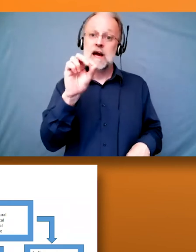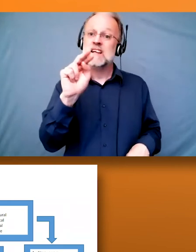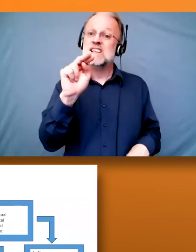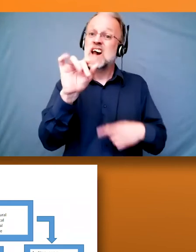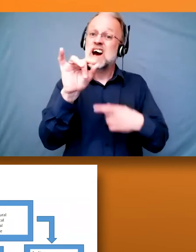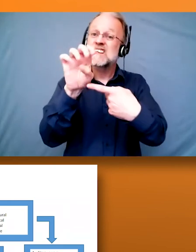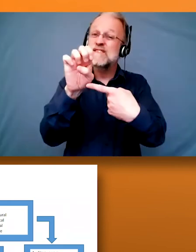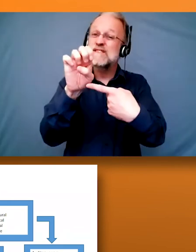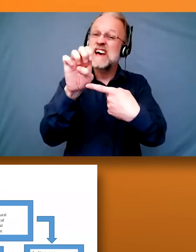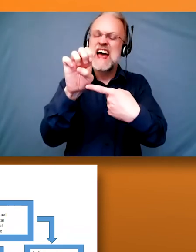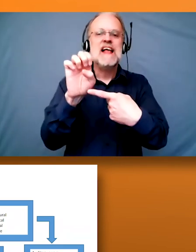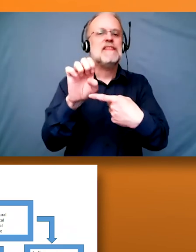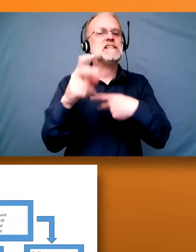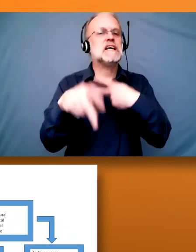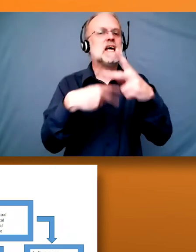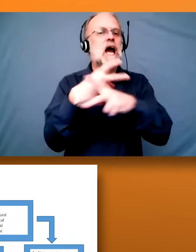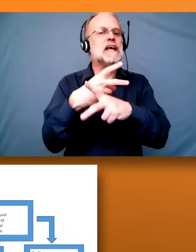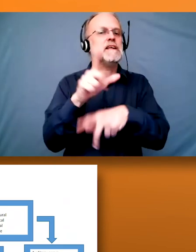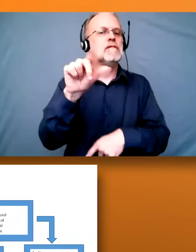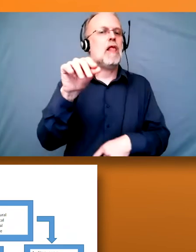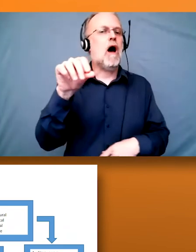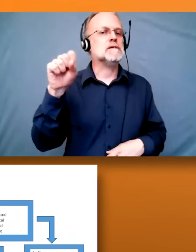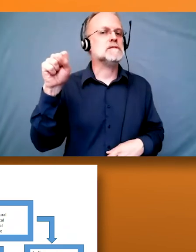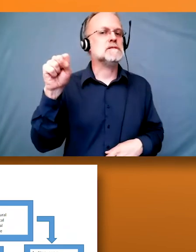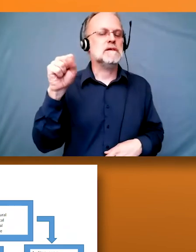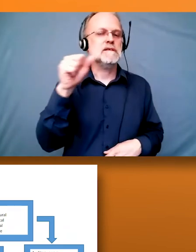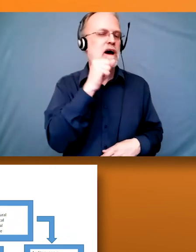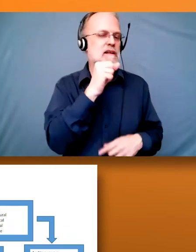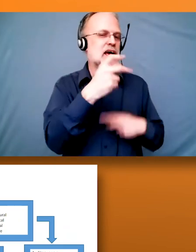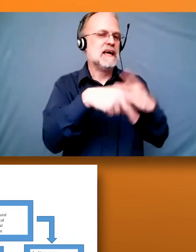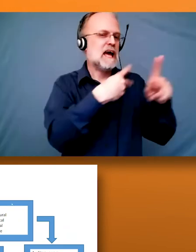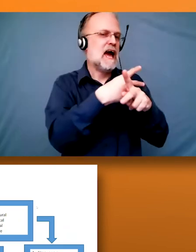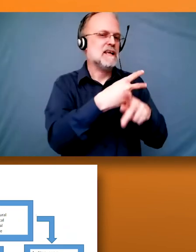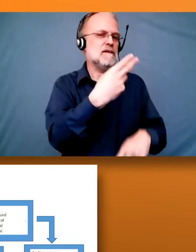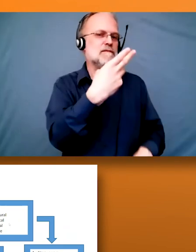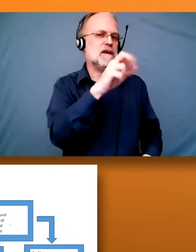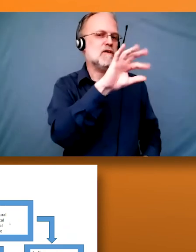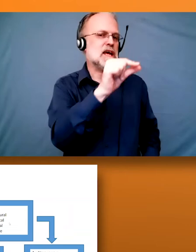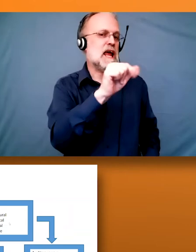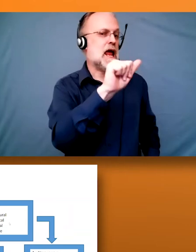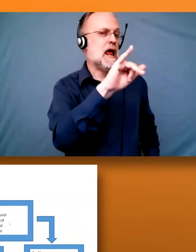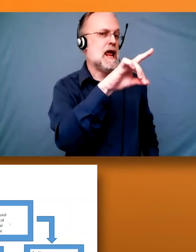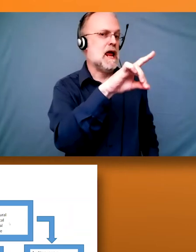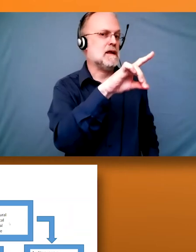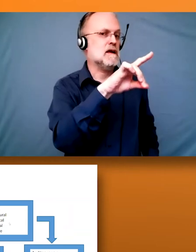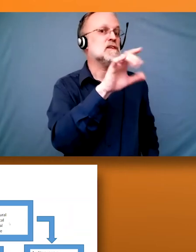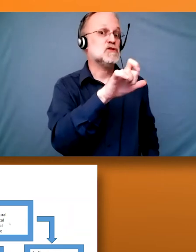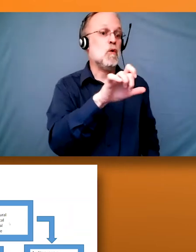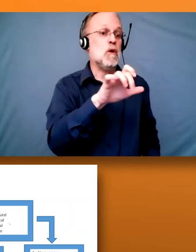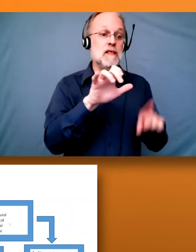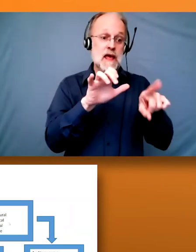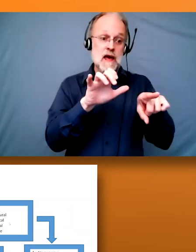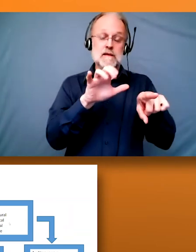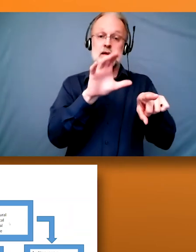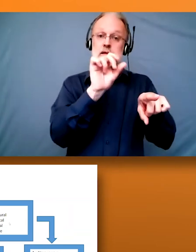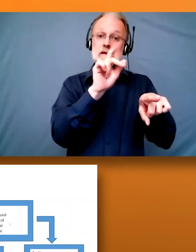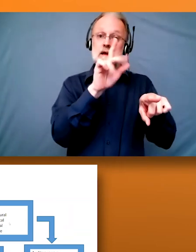So, conductive is actually a type of loss. So, we would move that over to the next category.